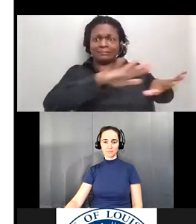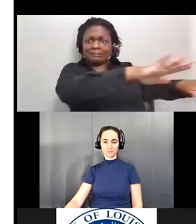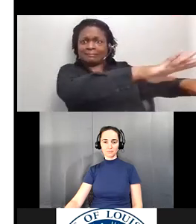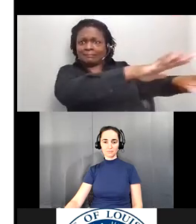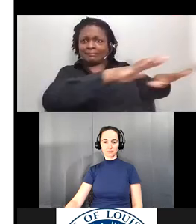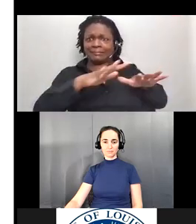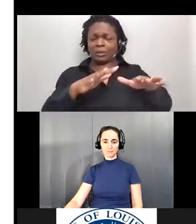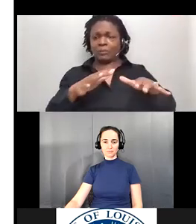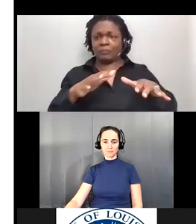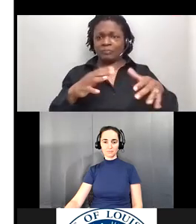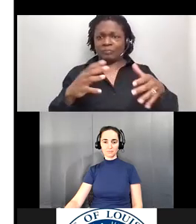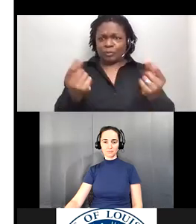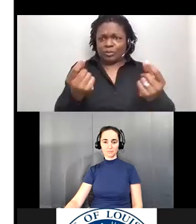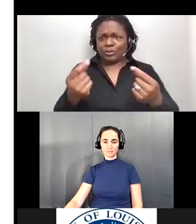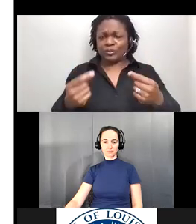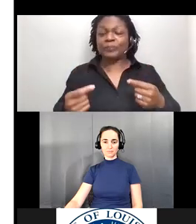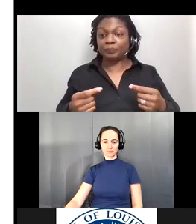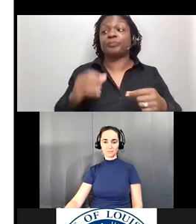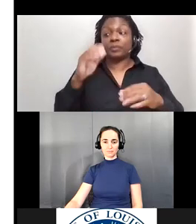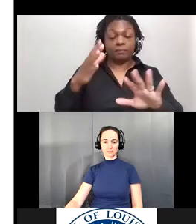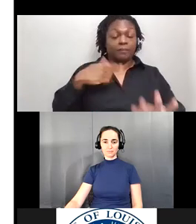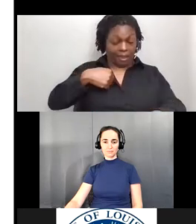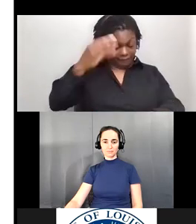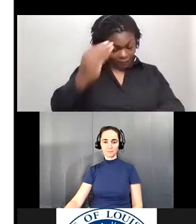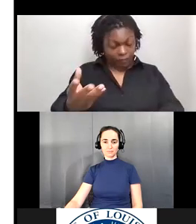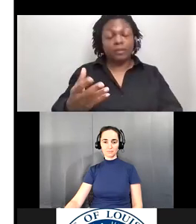if you're pulled over by a police officer. 16:00:30 Best place they want to see your